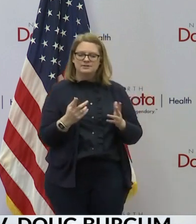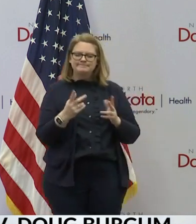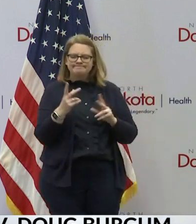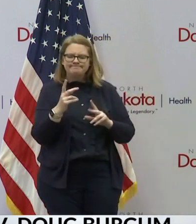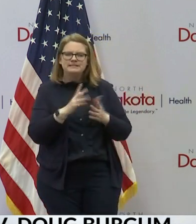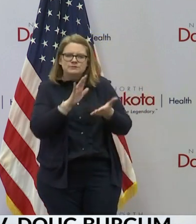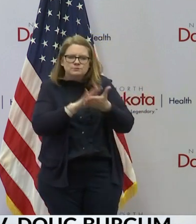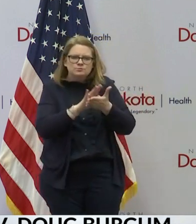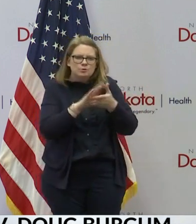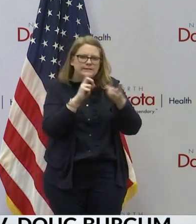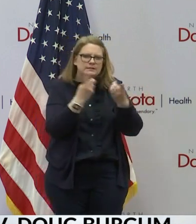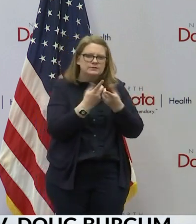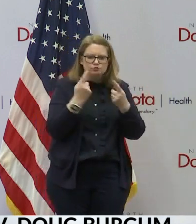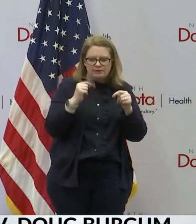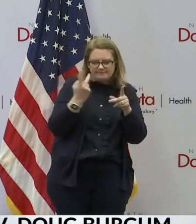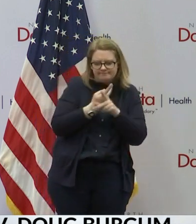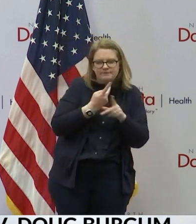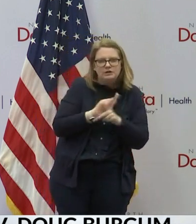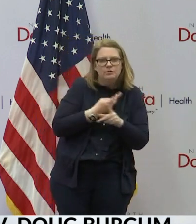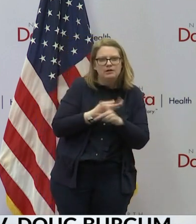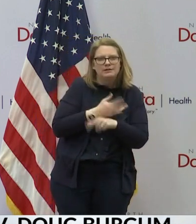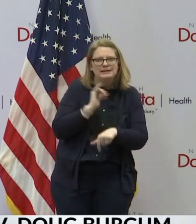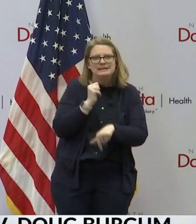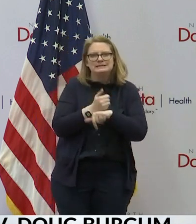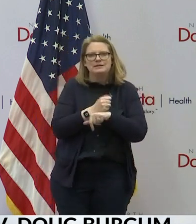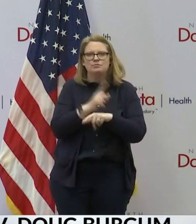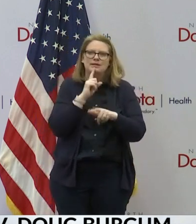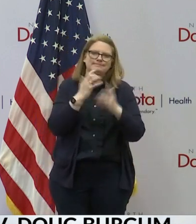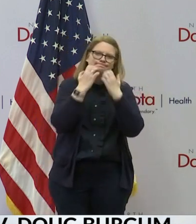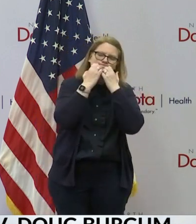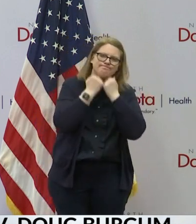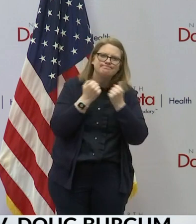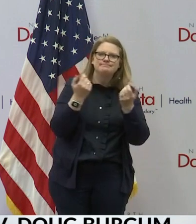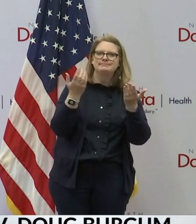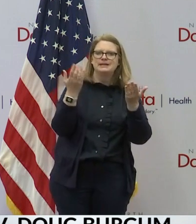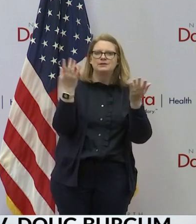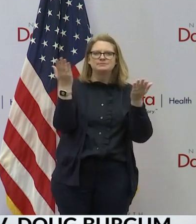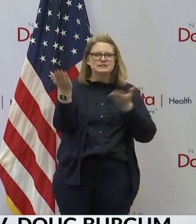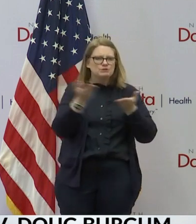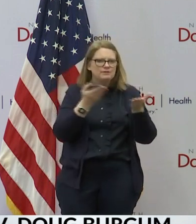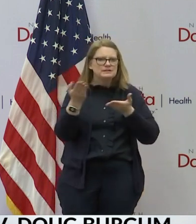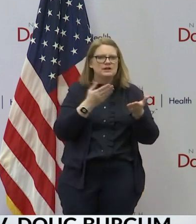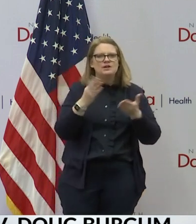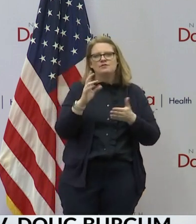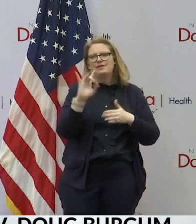PRINCIPLE -- APRIL 1. WE KNOW GREAT PLANS COMING FORWARD IN TERMS OF PEOPLE